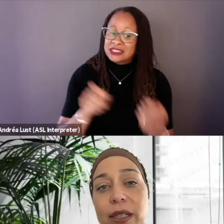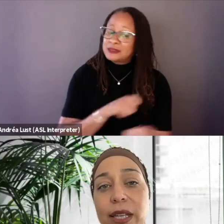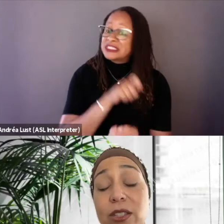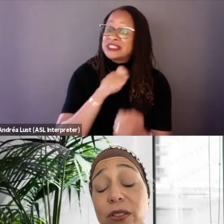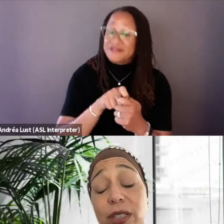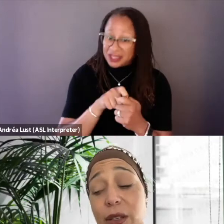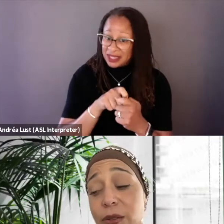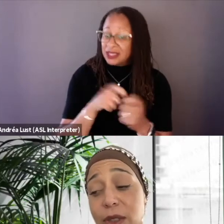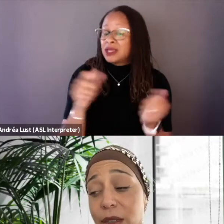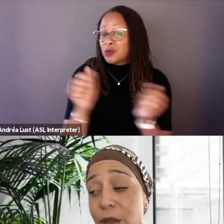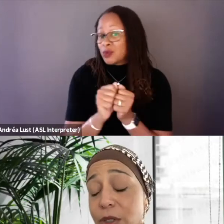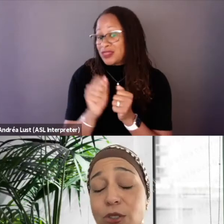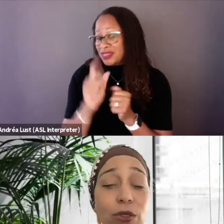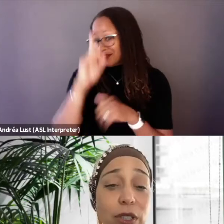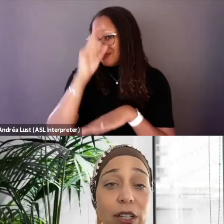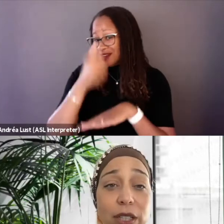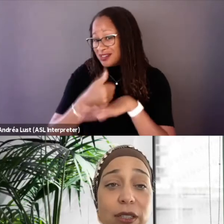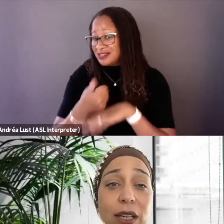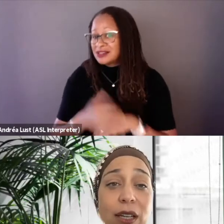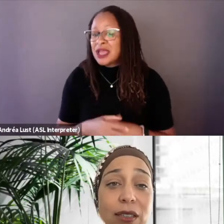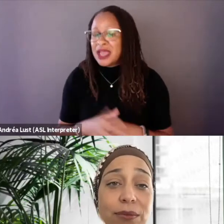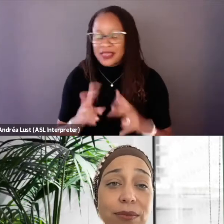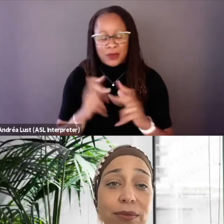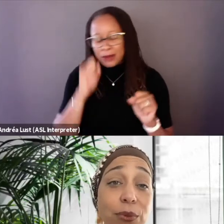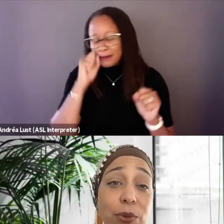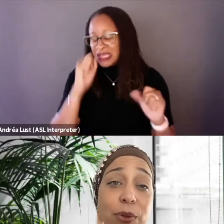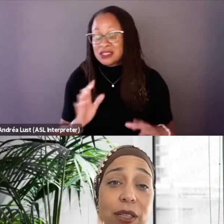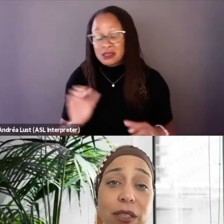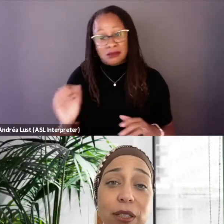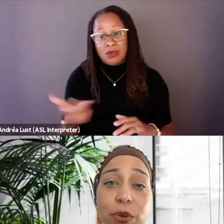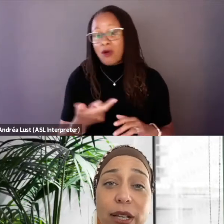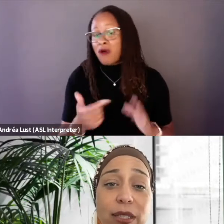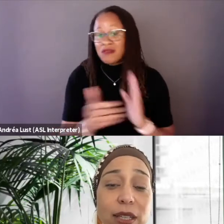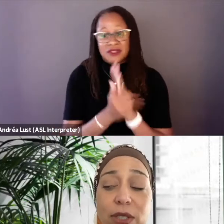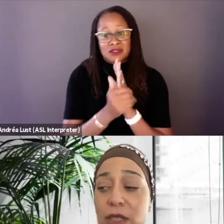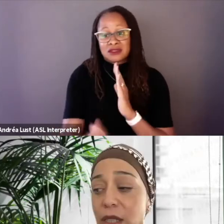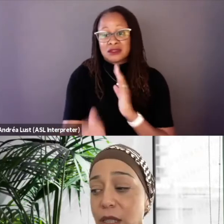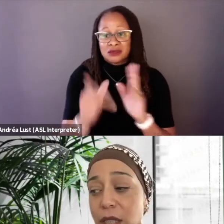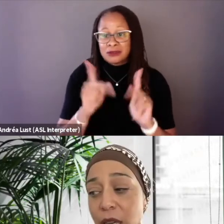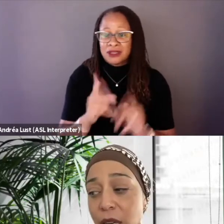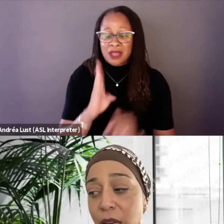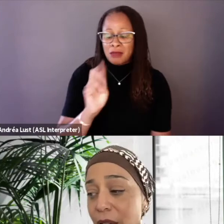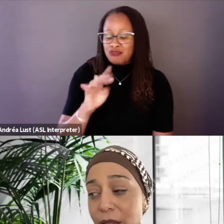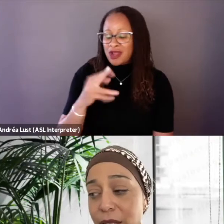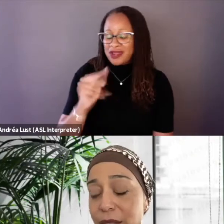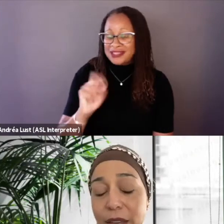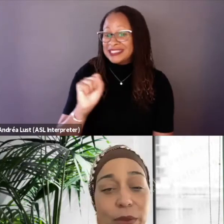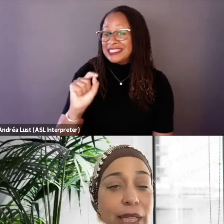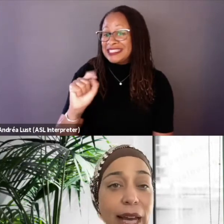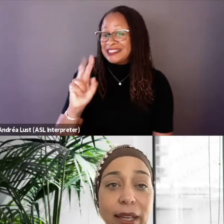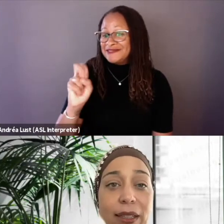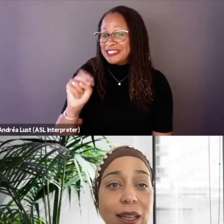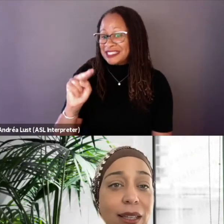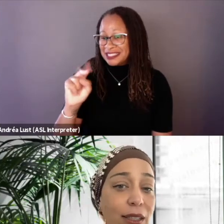And they certainly, they were extraordinary, to your point, you know, Bryan Stevenson and David Blight,